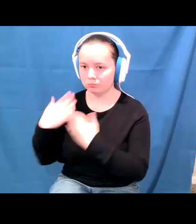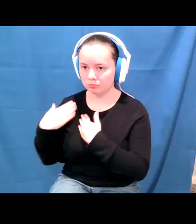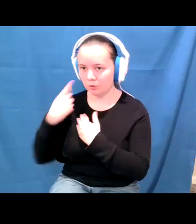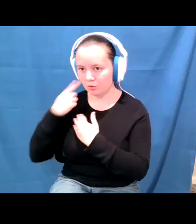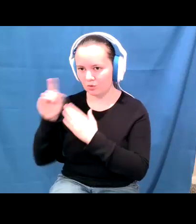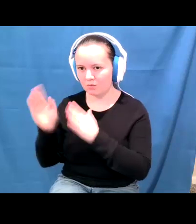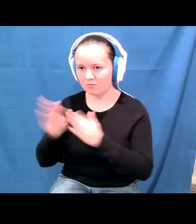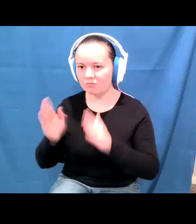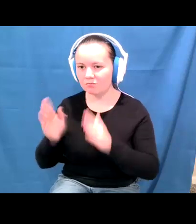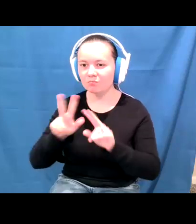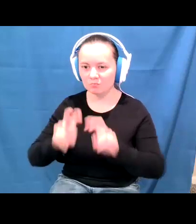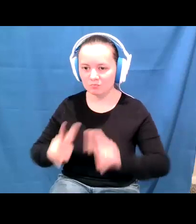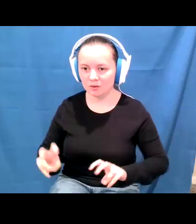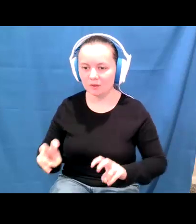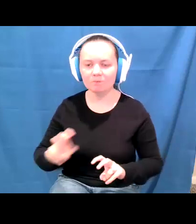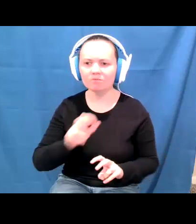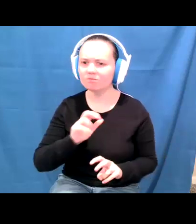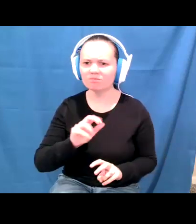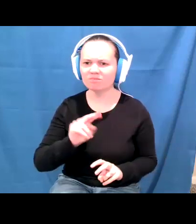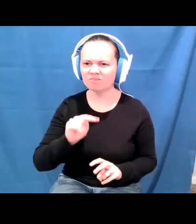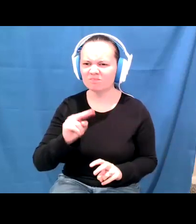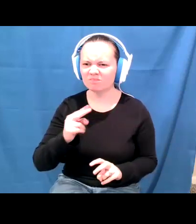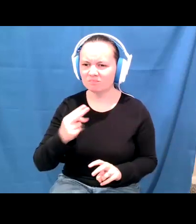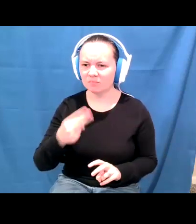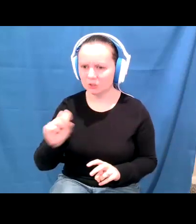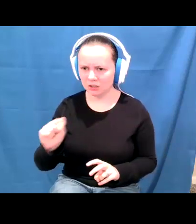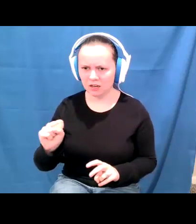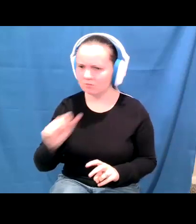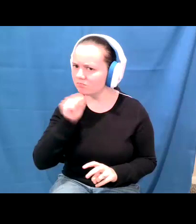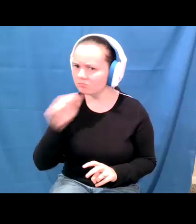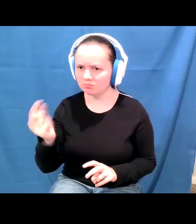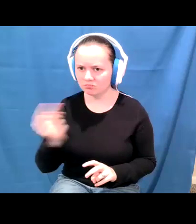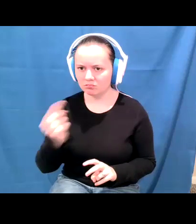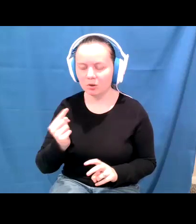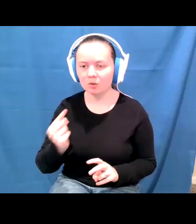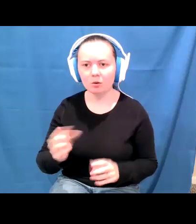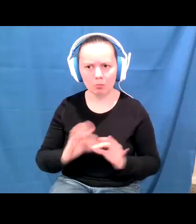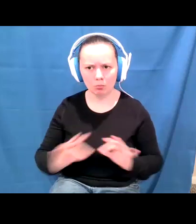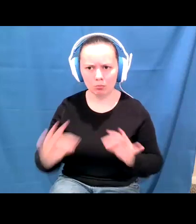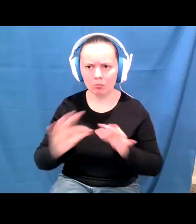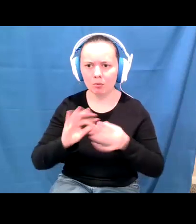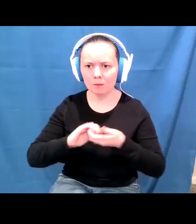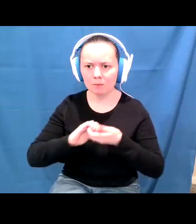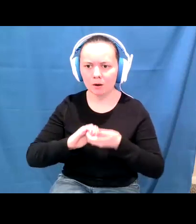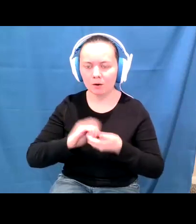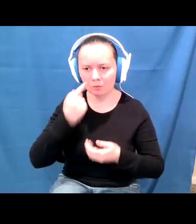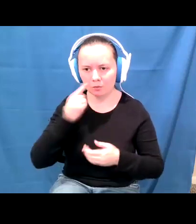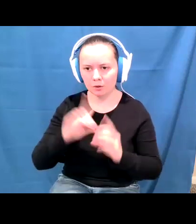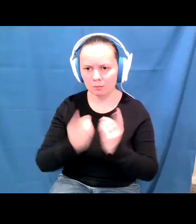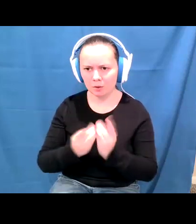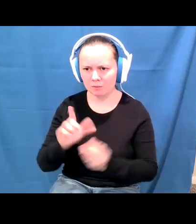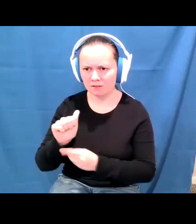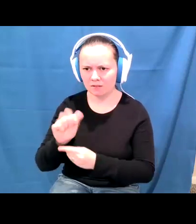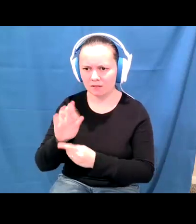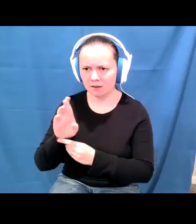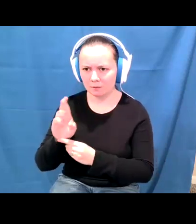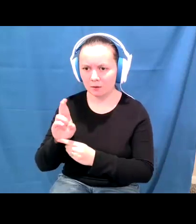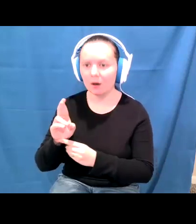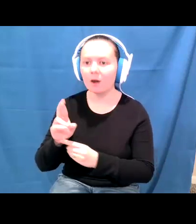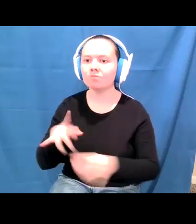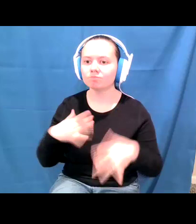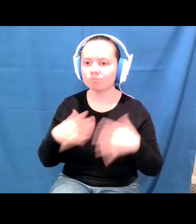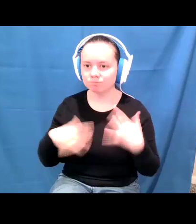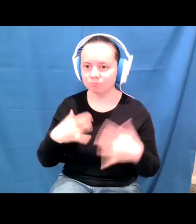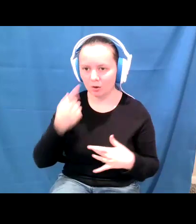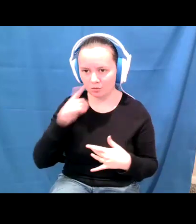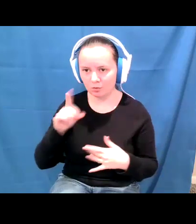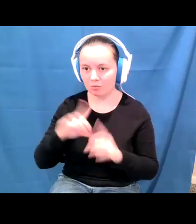But it's not only in HHS that we are working together. We have critical partners in the Department of Labor, and I'm really excited that we have leadership from the Department of Labor